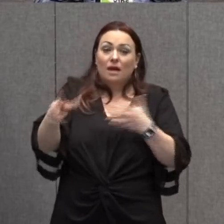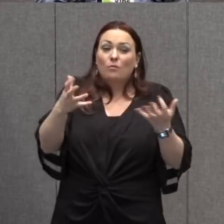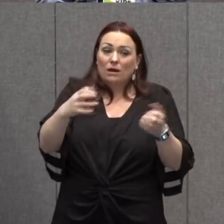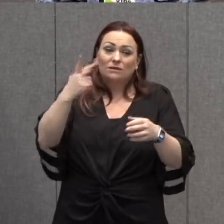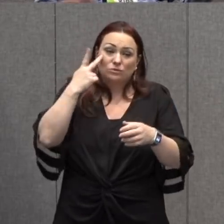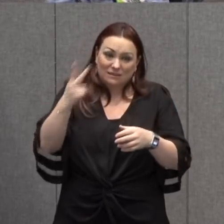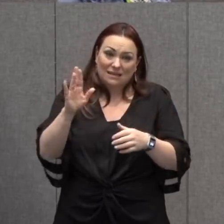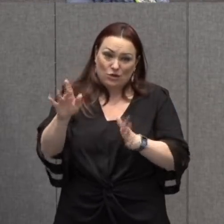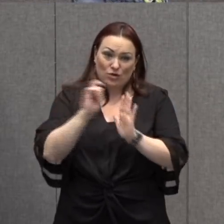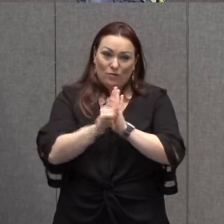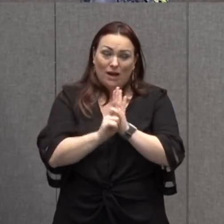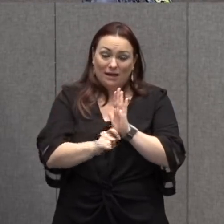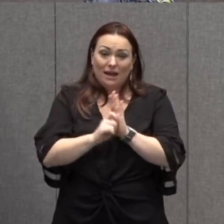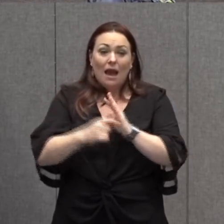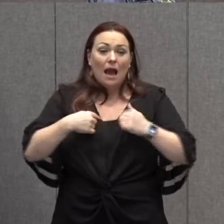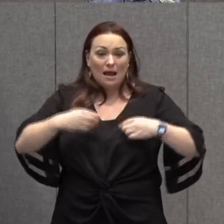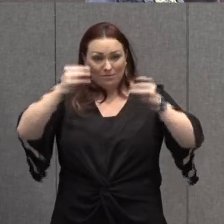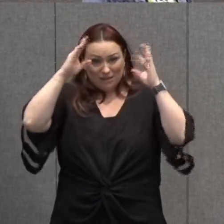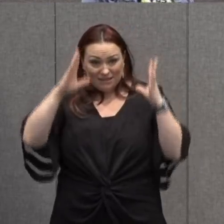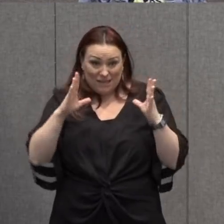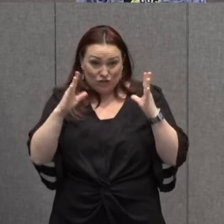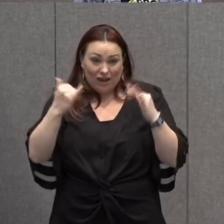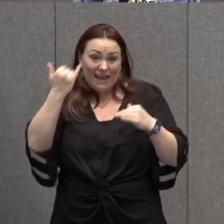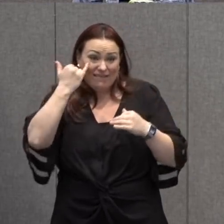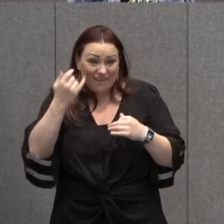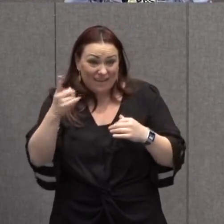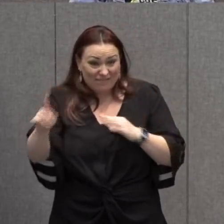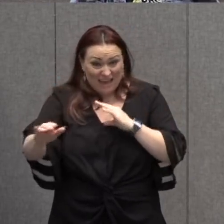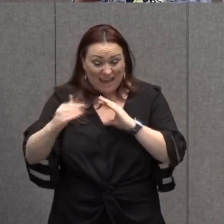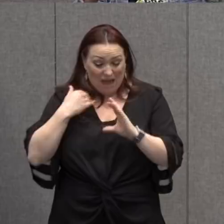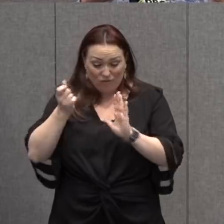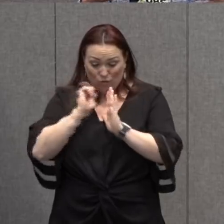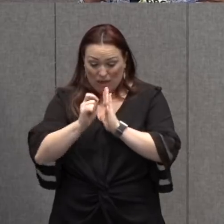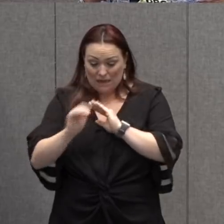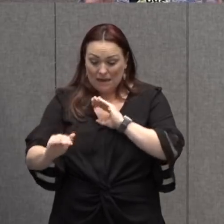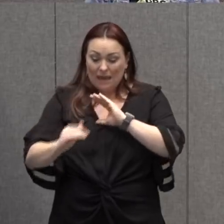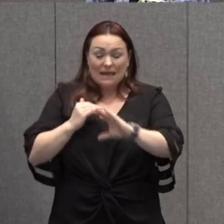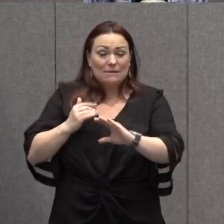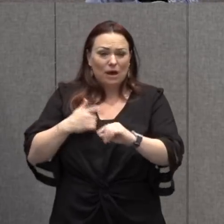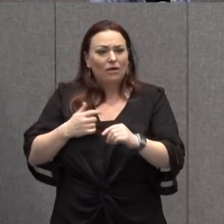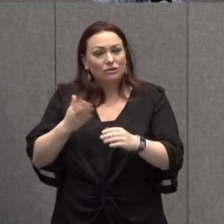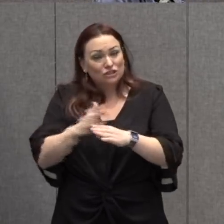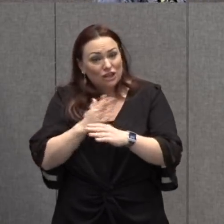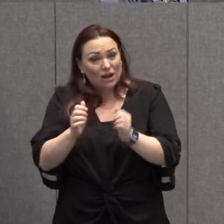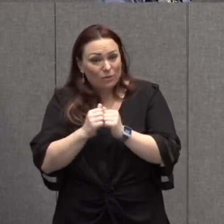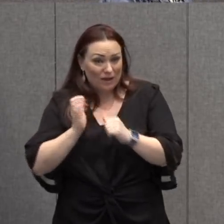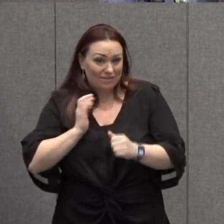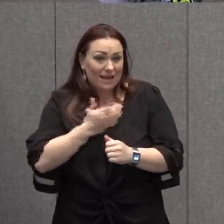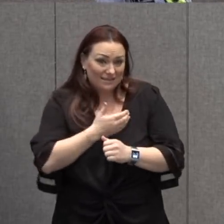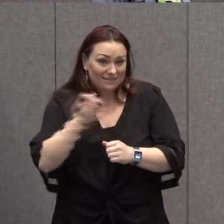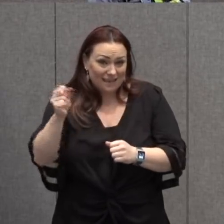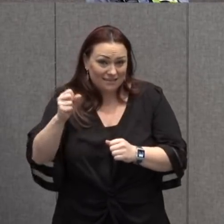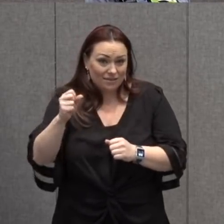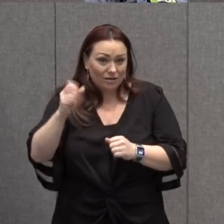I'm a teacher, and if any of my kids have done this, I want to see the writing. So please share it with us. So, I hope that was okay.